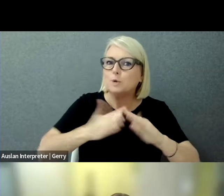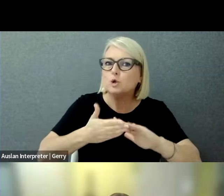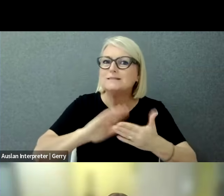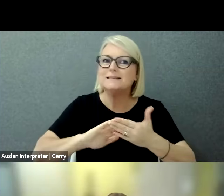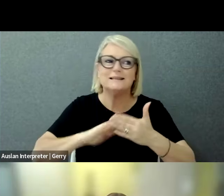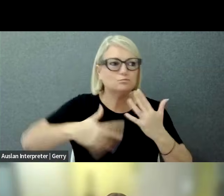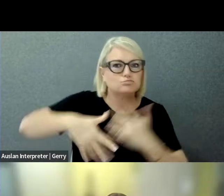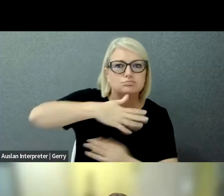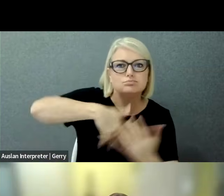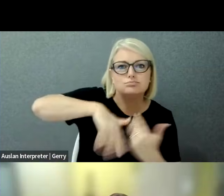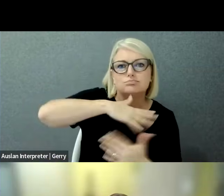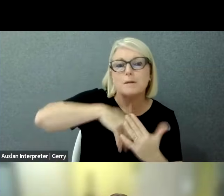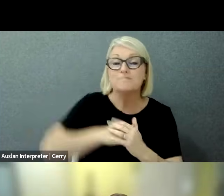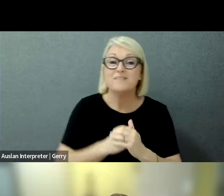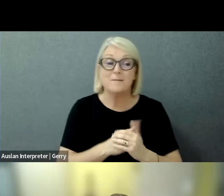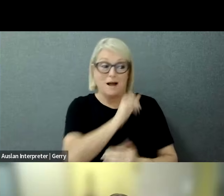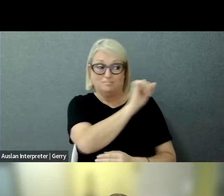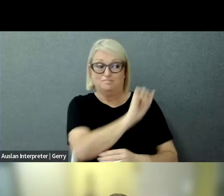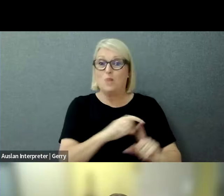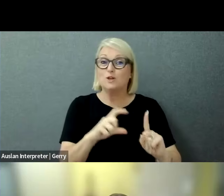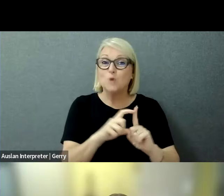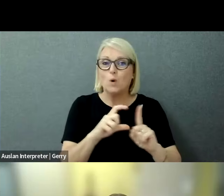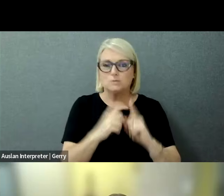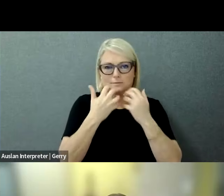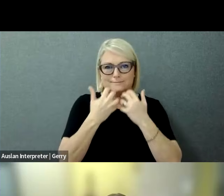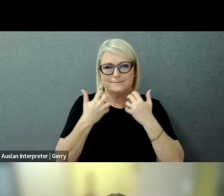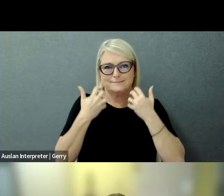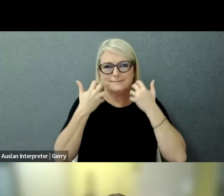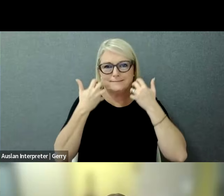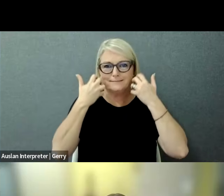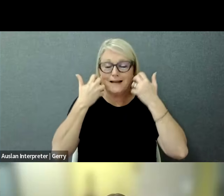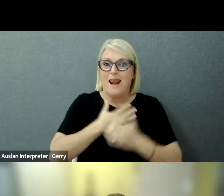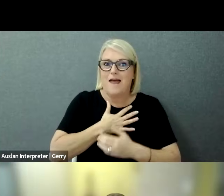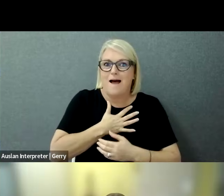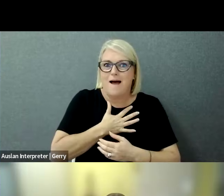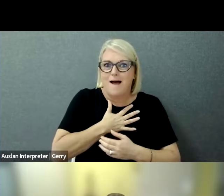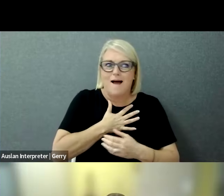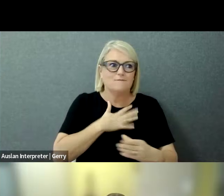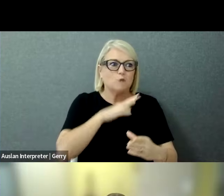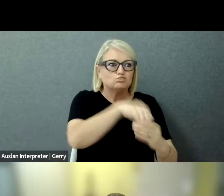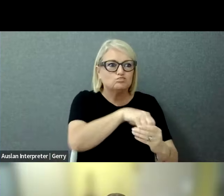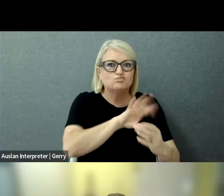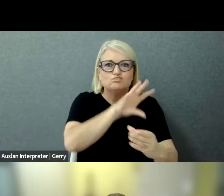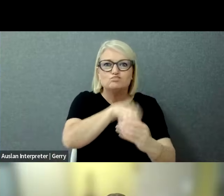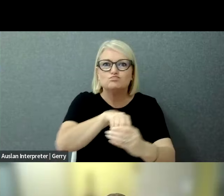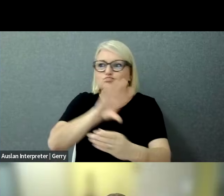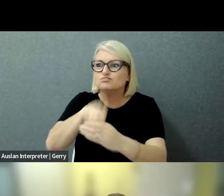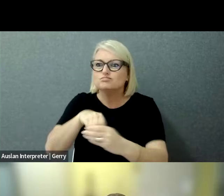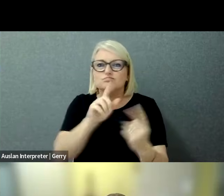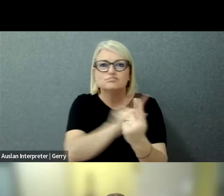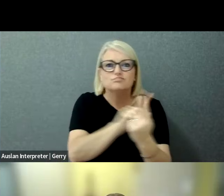And the daughter was absolutely delighted at being able to go and play with other children.